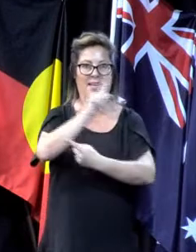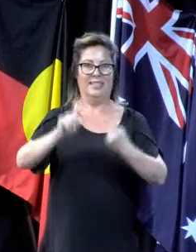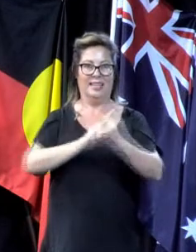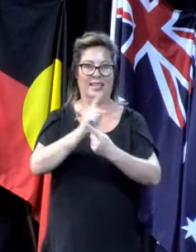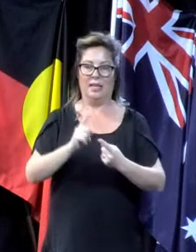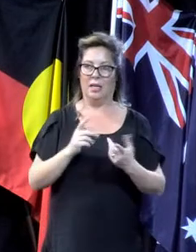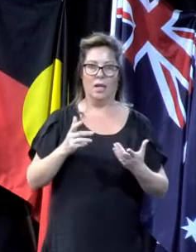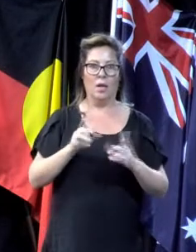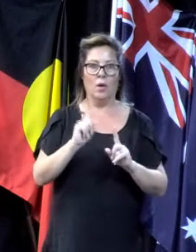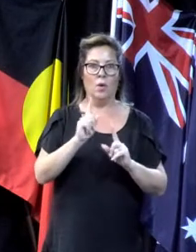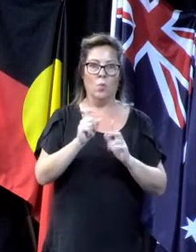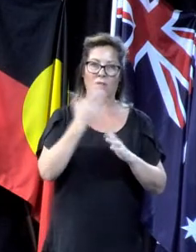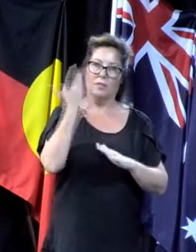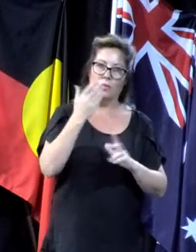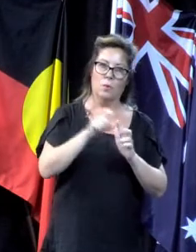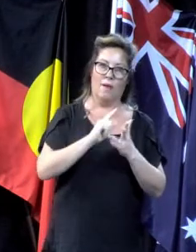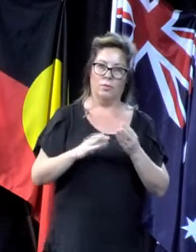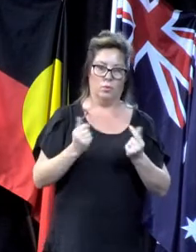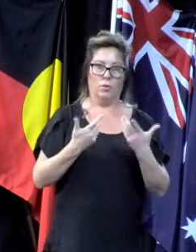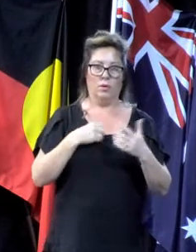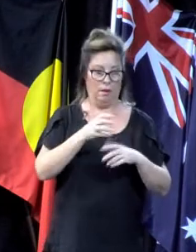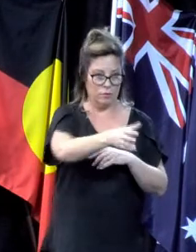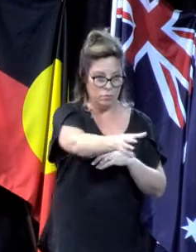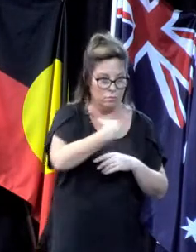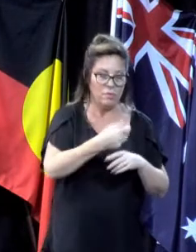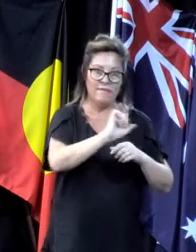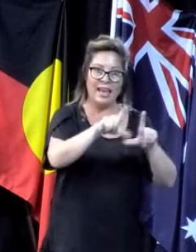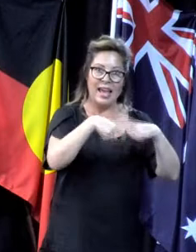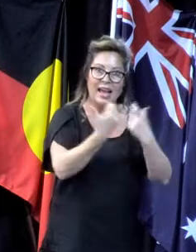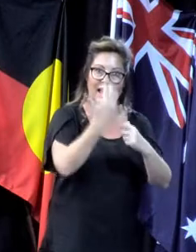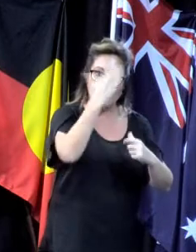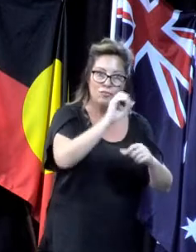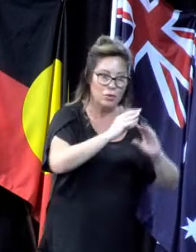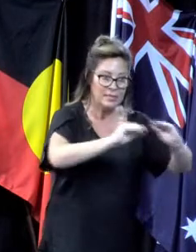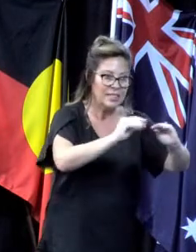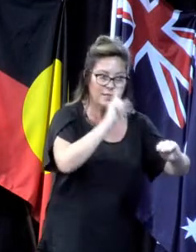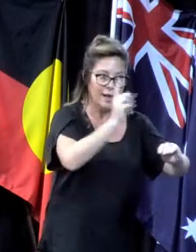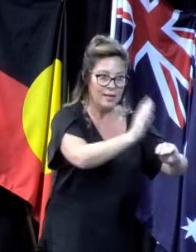in terms of making sure that classes are covered? Are you... Do you have additional backfill capacity